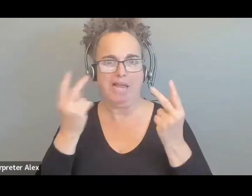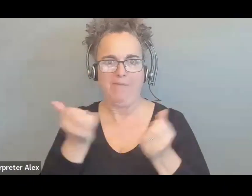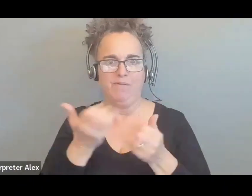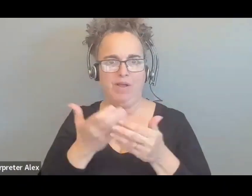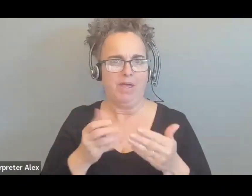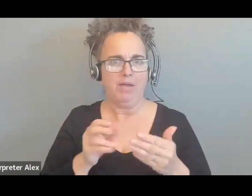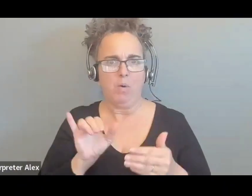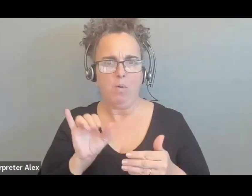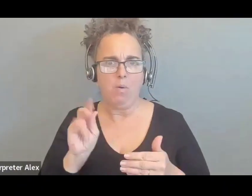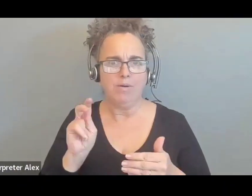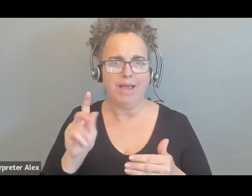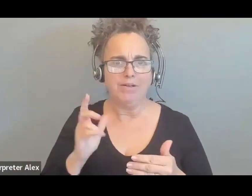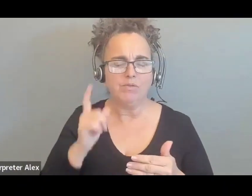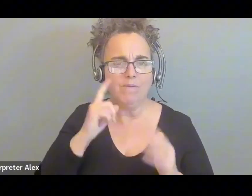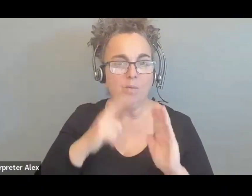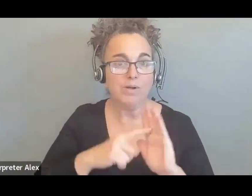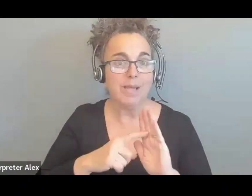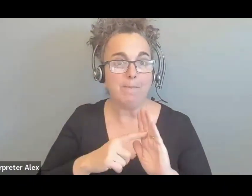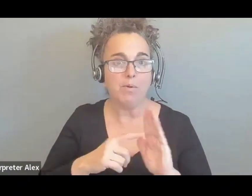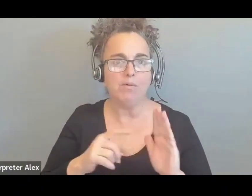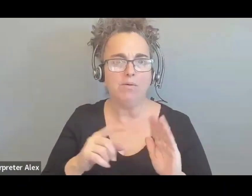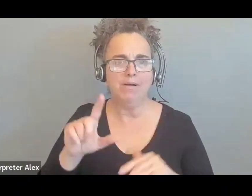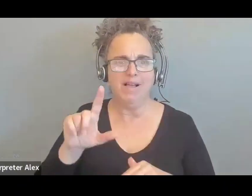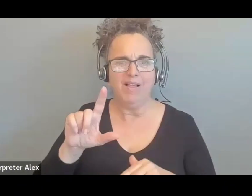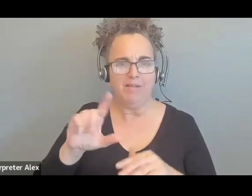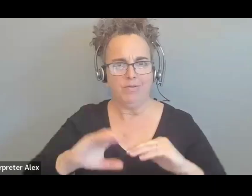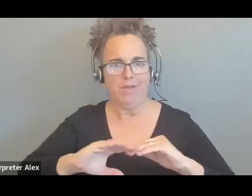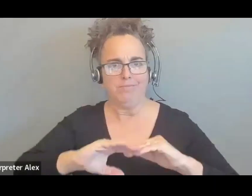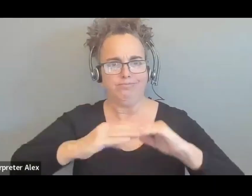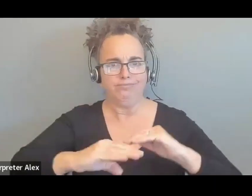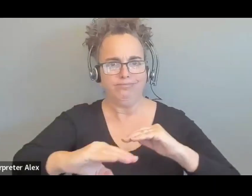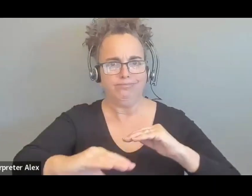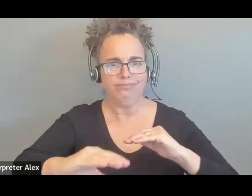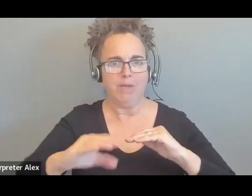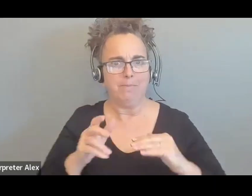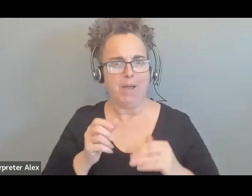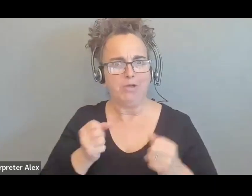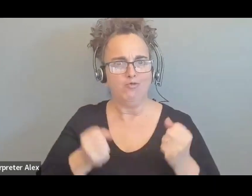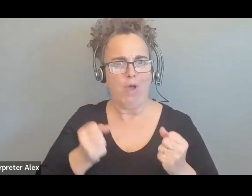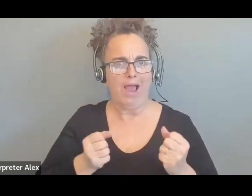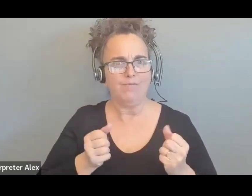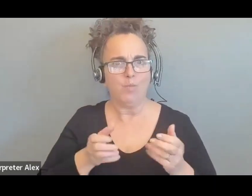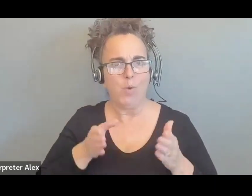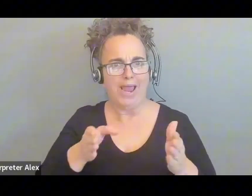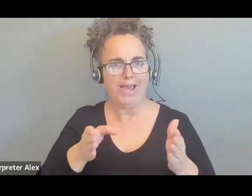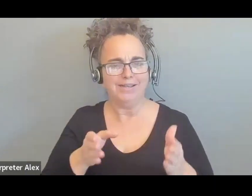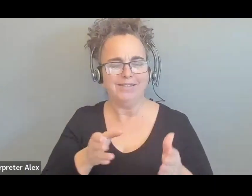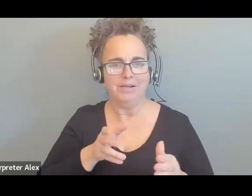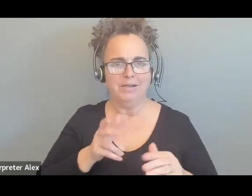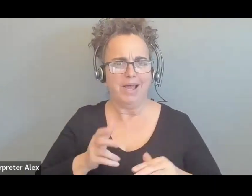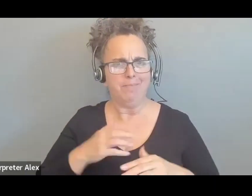Like the lip on my driveway when my grandma came with a wheelchair, I was like, oh, I didn't think of that.